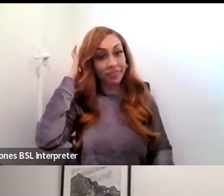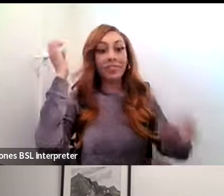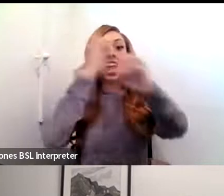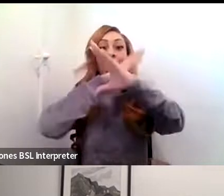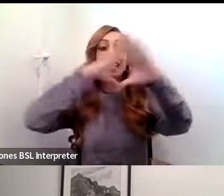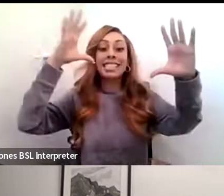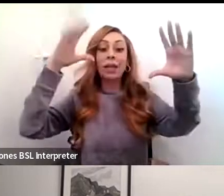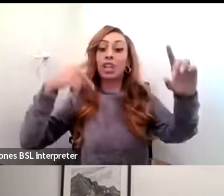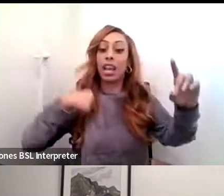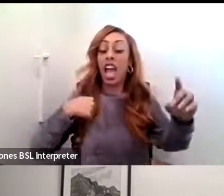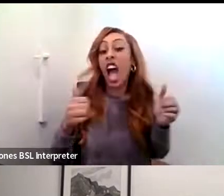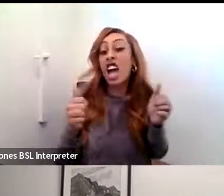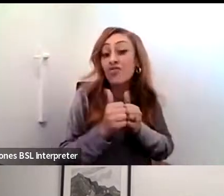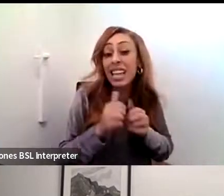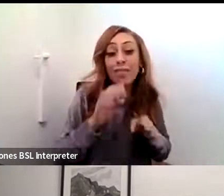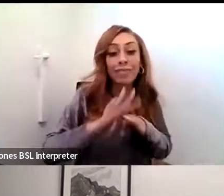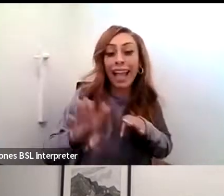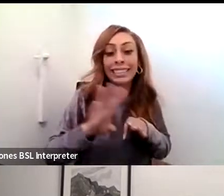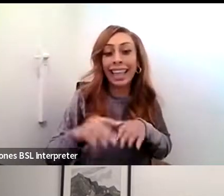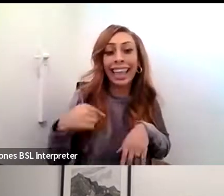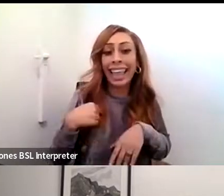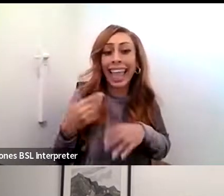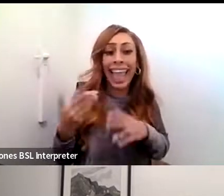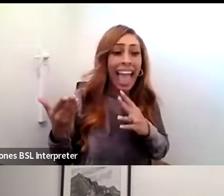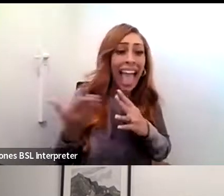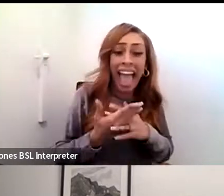Just because access costs are so incredibly variable,